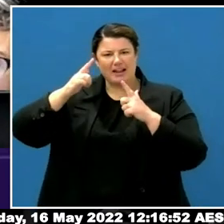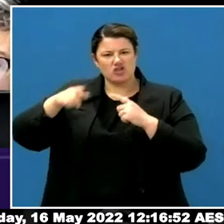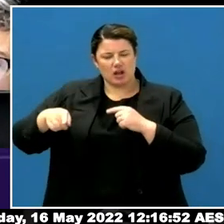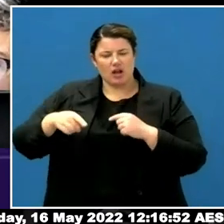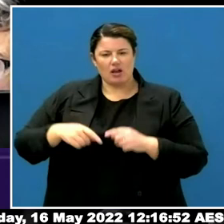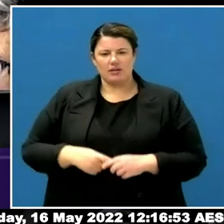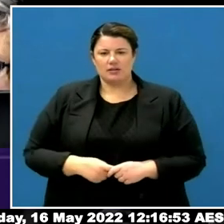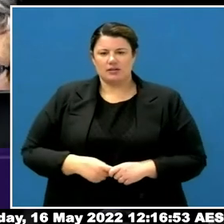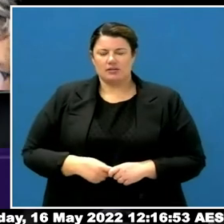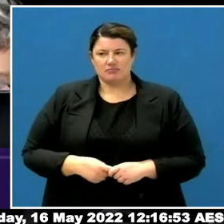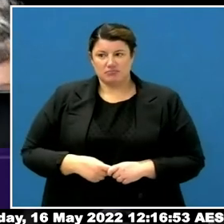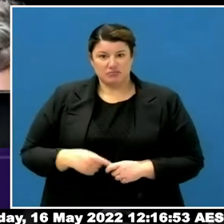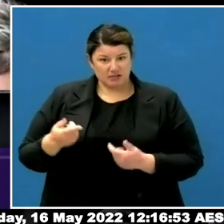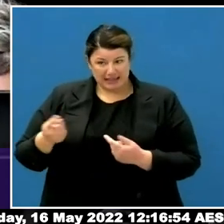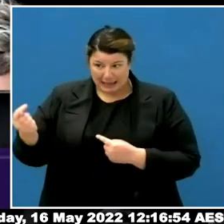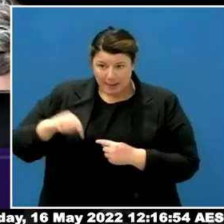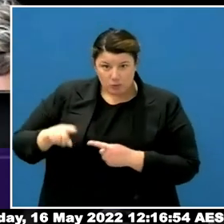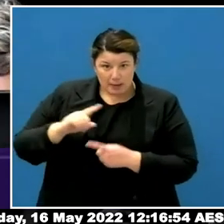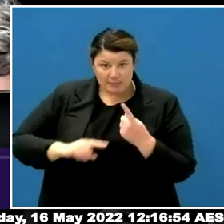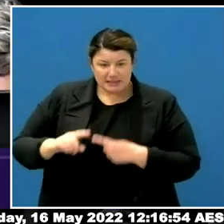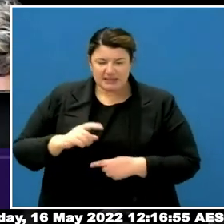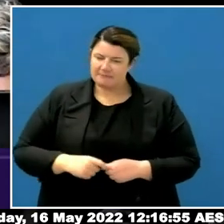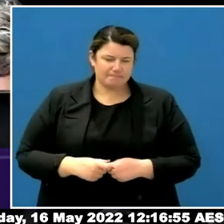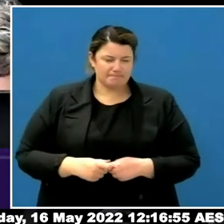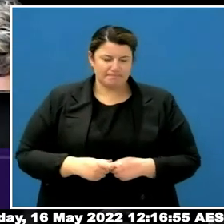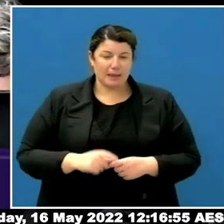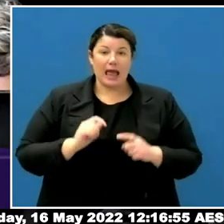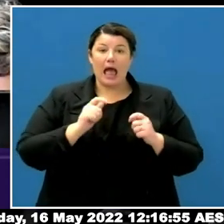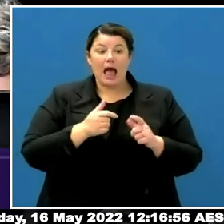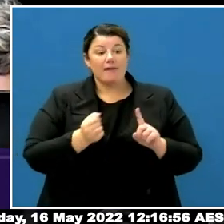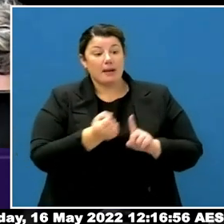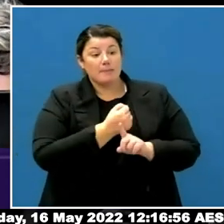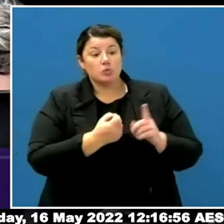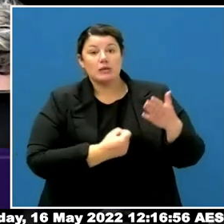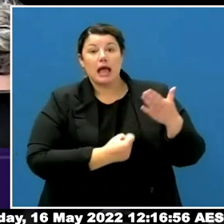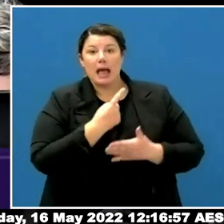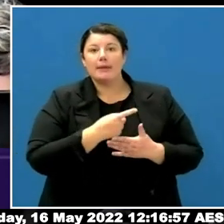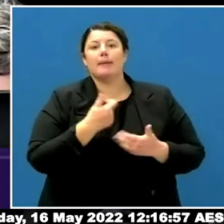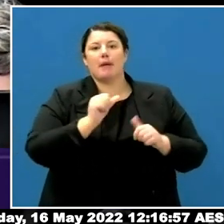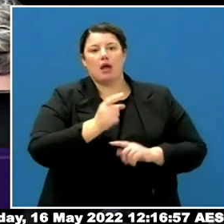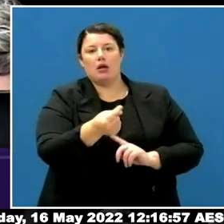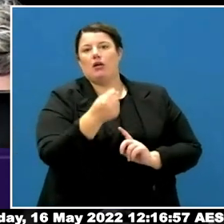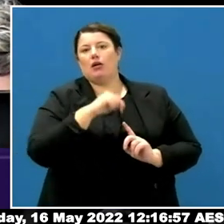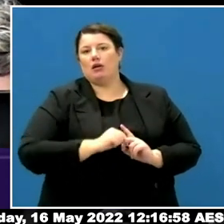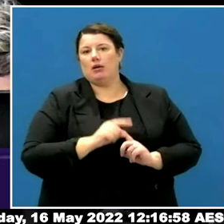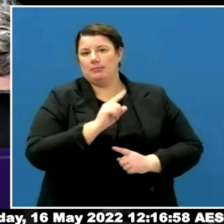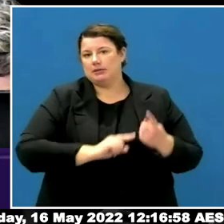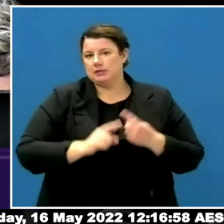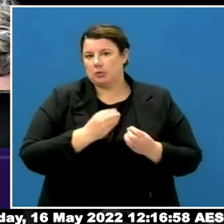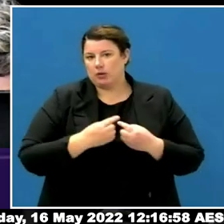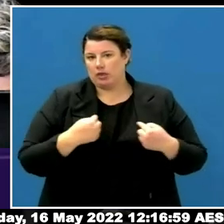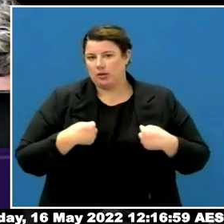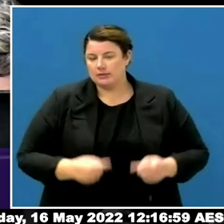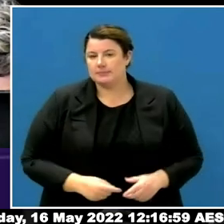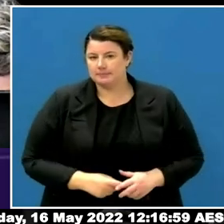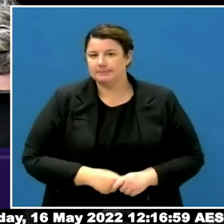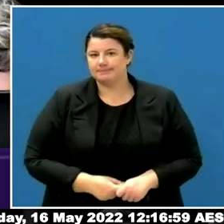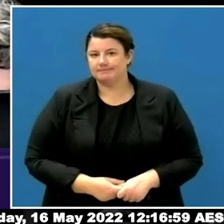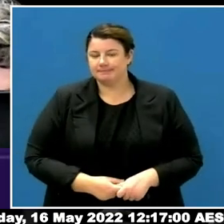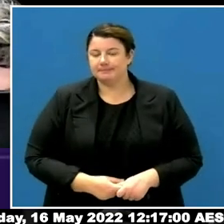No, that was after Jason's assault. Alright.